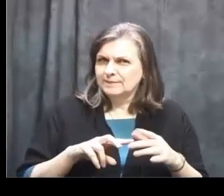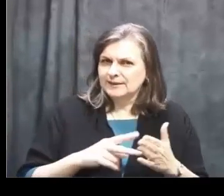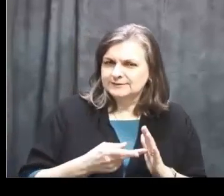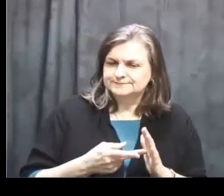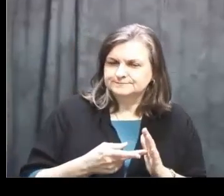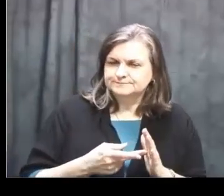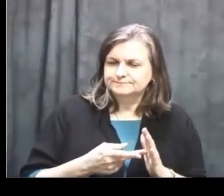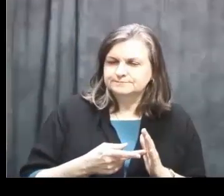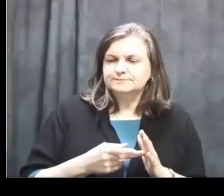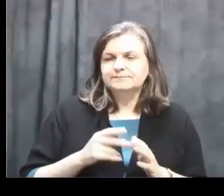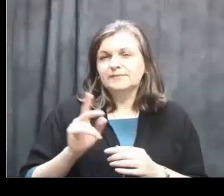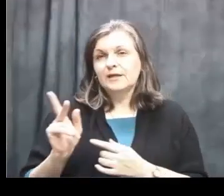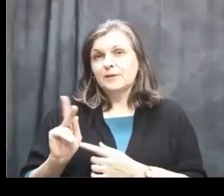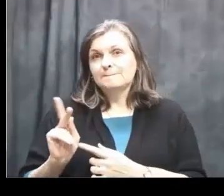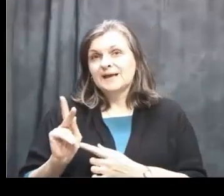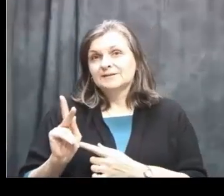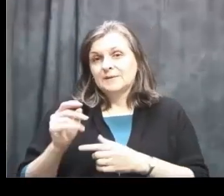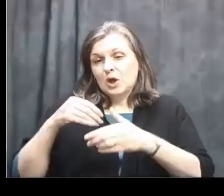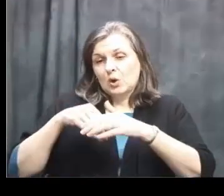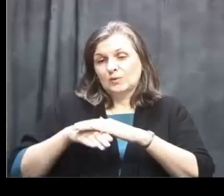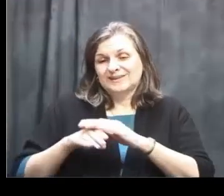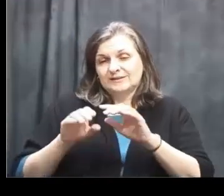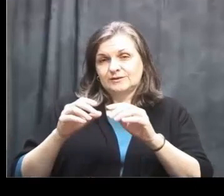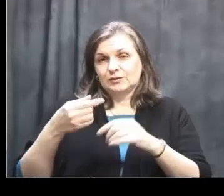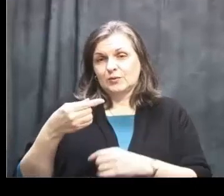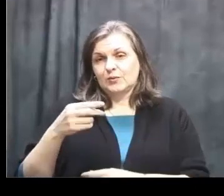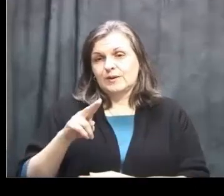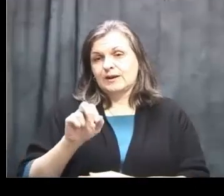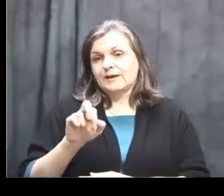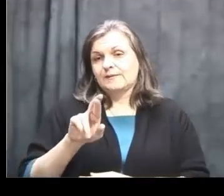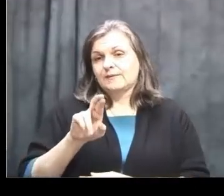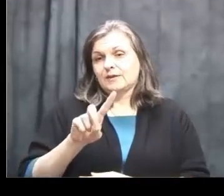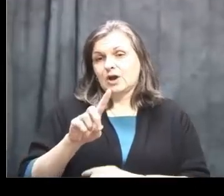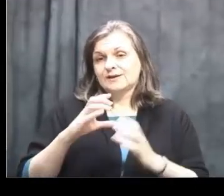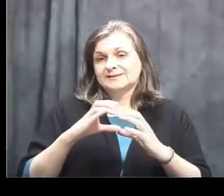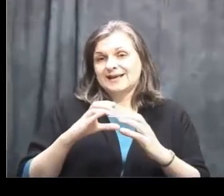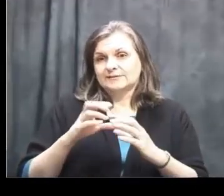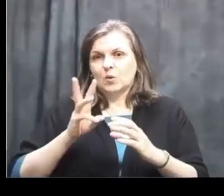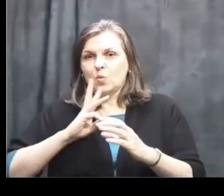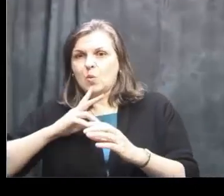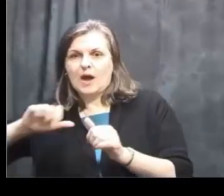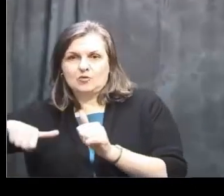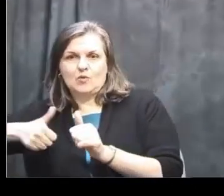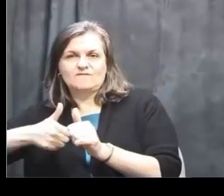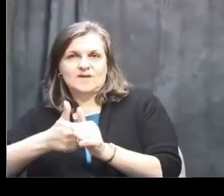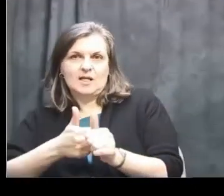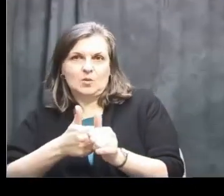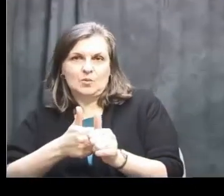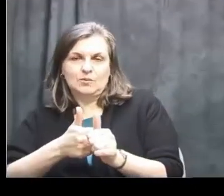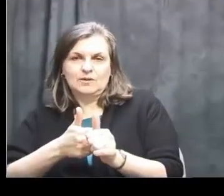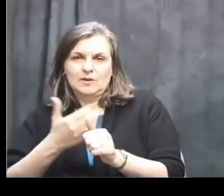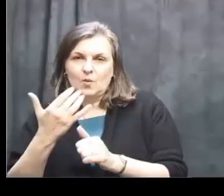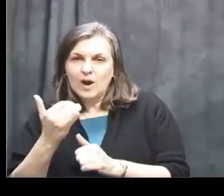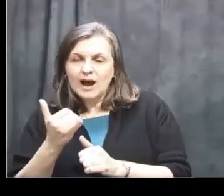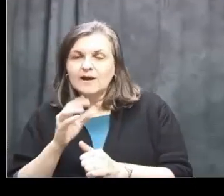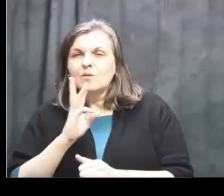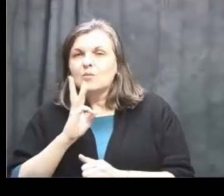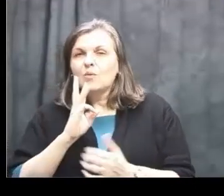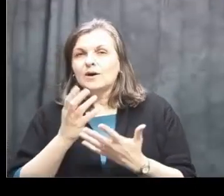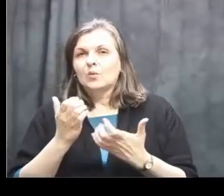well by moving potassium in -- water follows water is trying to dilute out the potassium